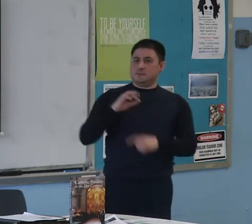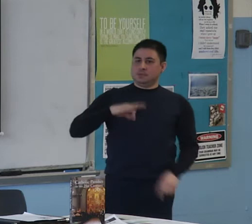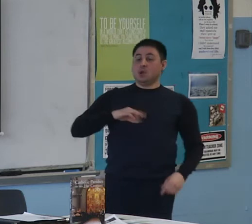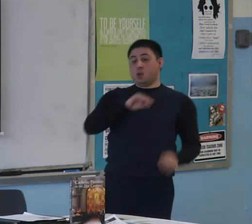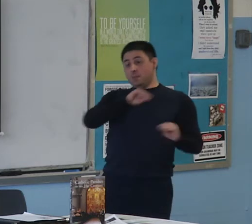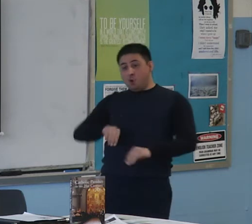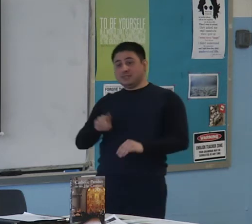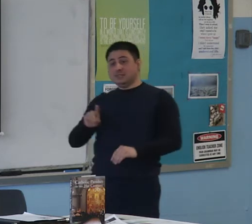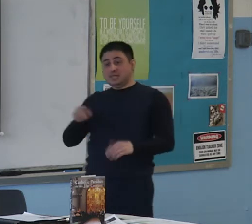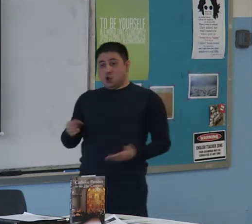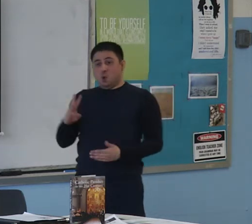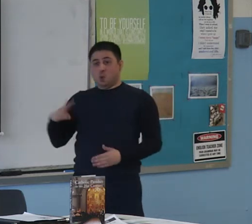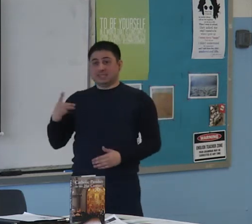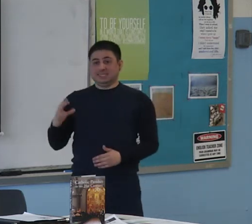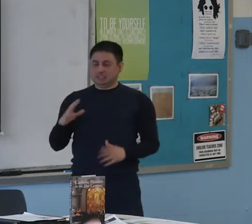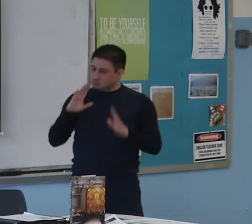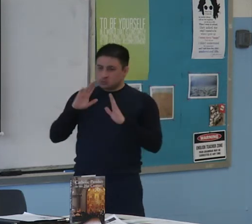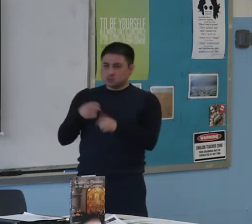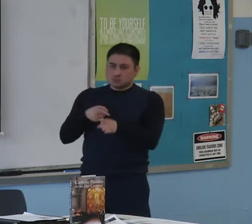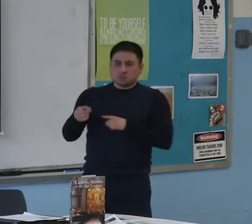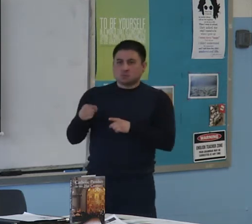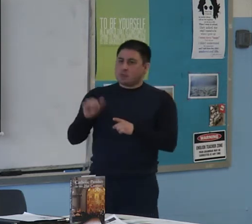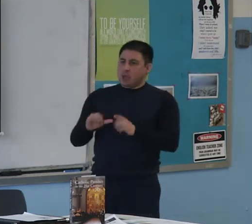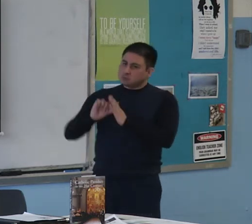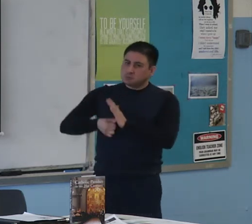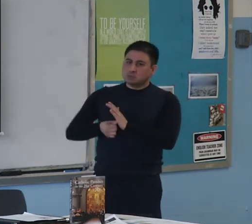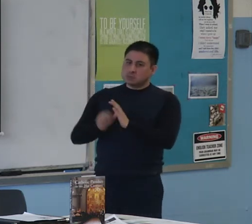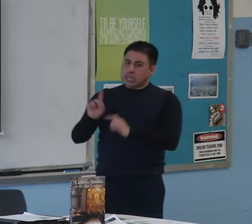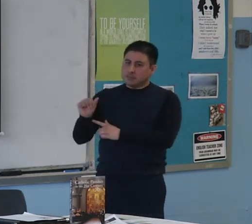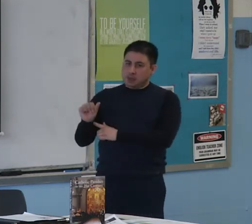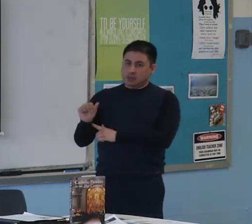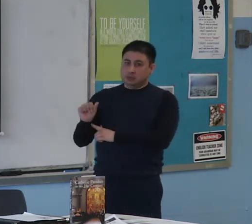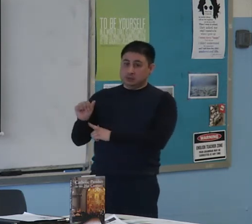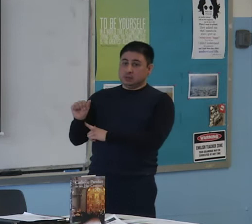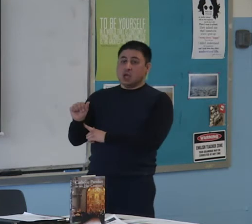made disabilities a particular focus here. You all may know or very many know,